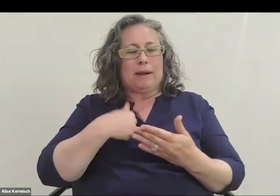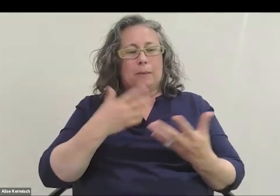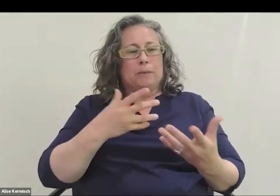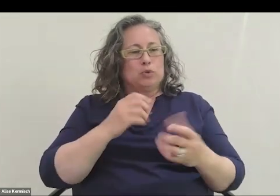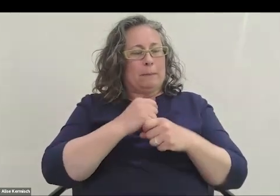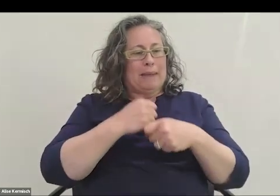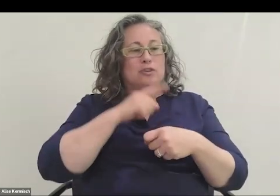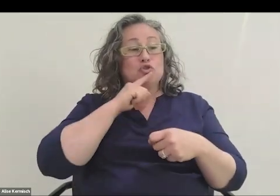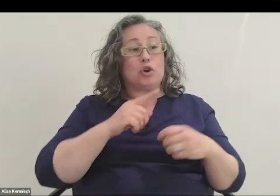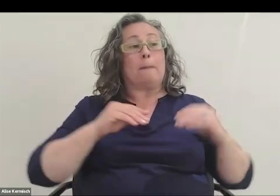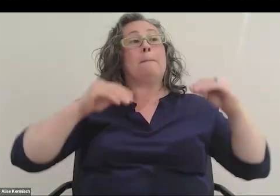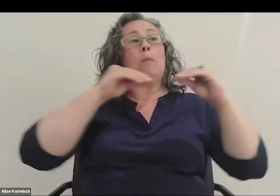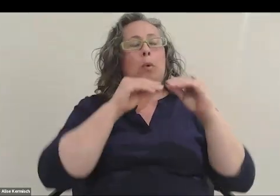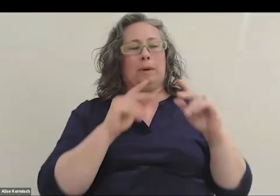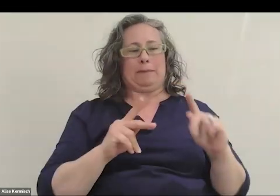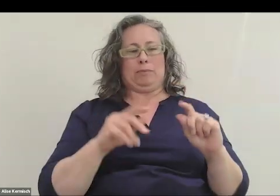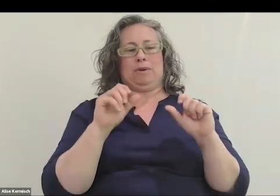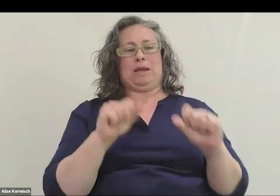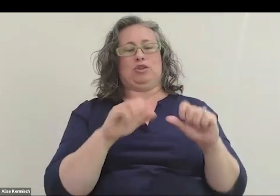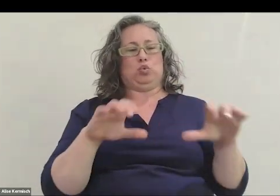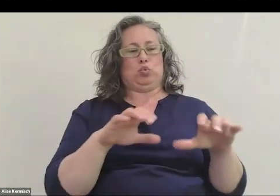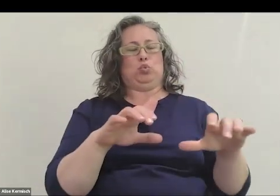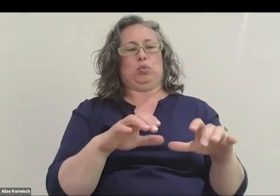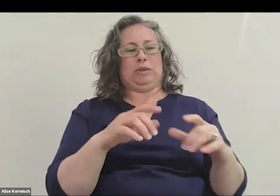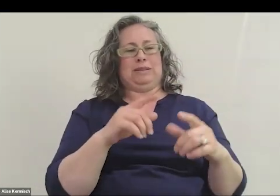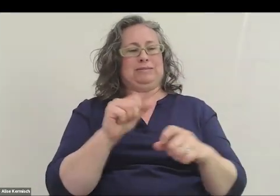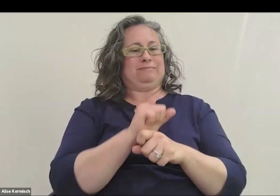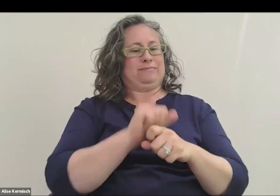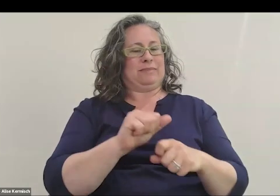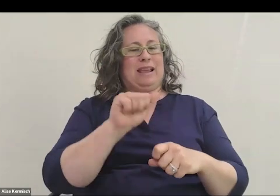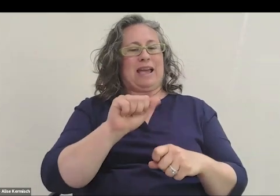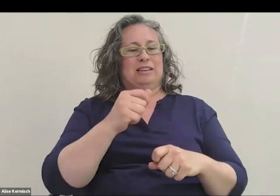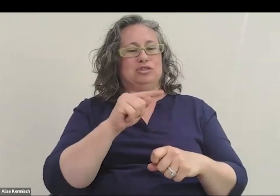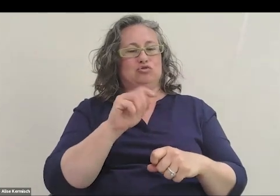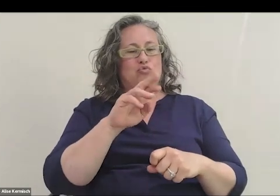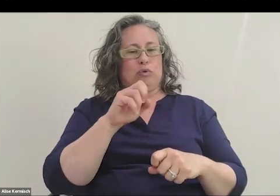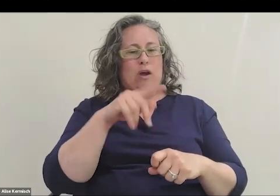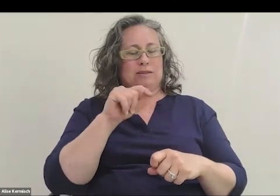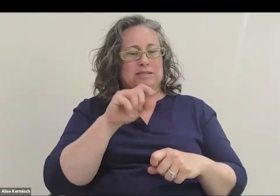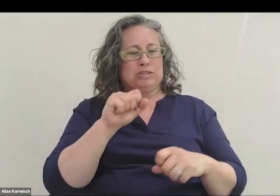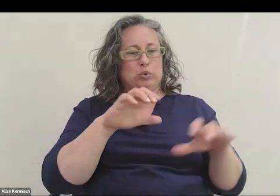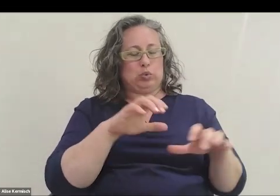to make sure more people can complete the tasks astronauts do and dream about. Do you have any advice on how I should go